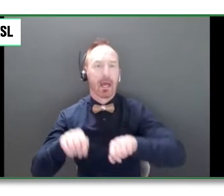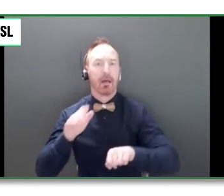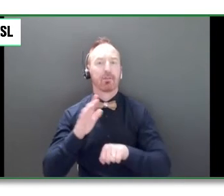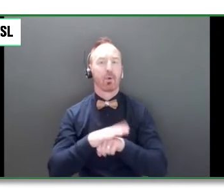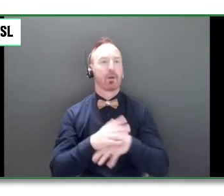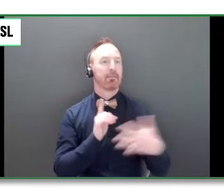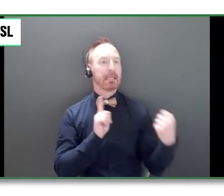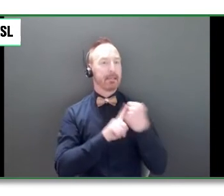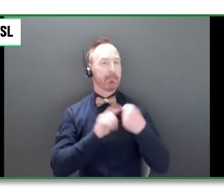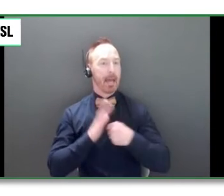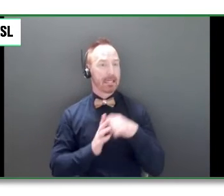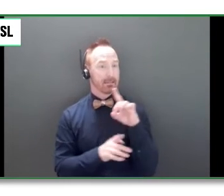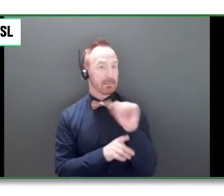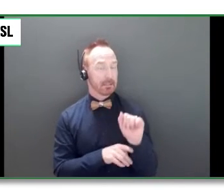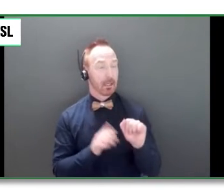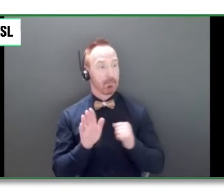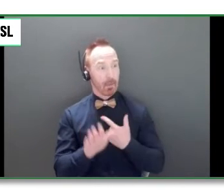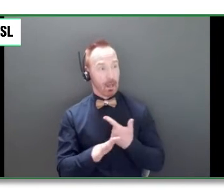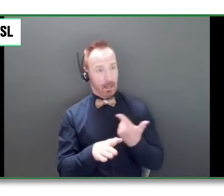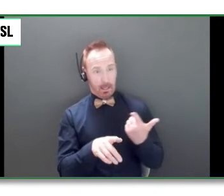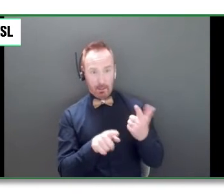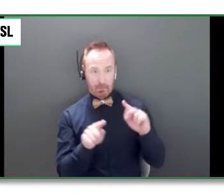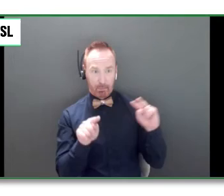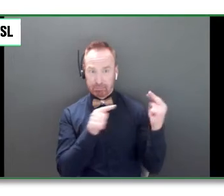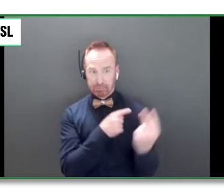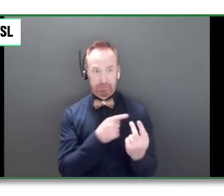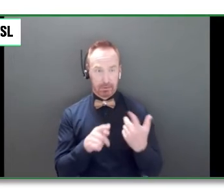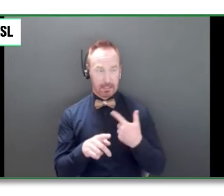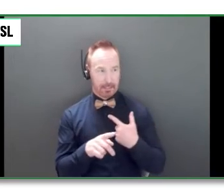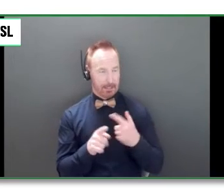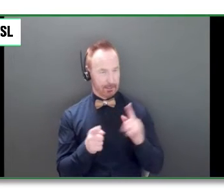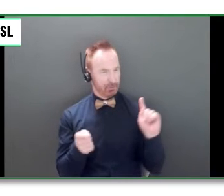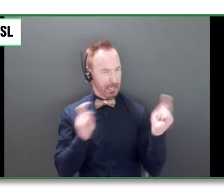environment differently after having read Perrillo and other authors with